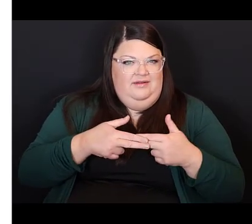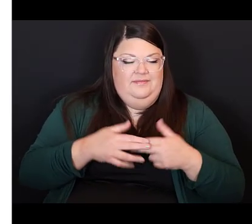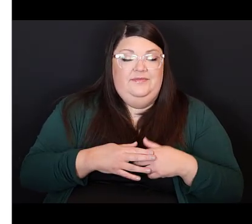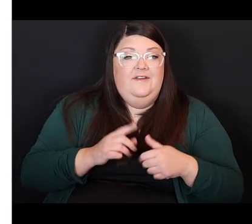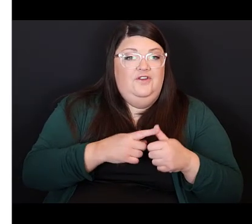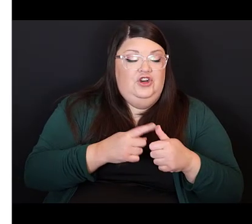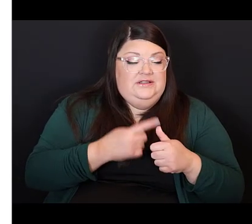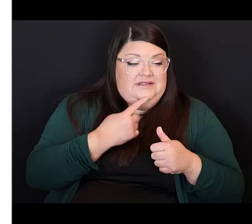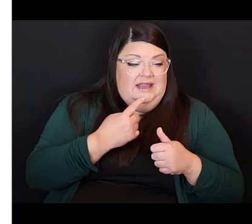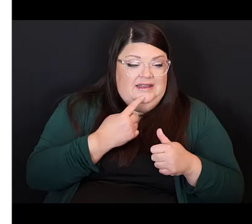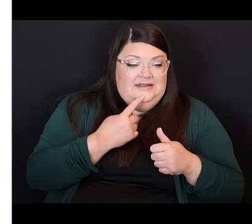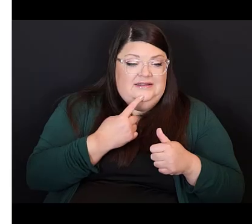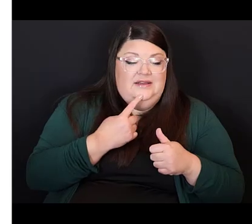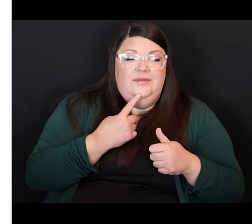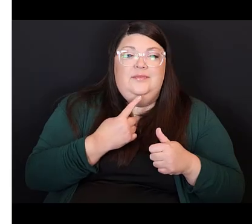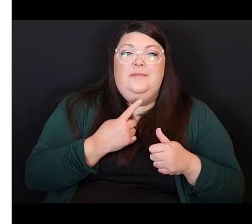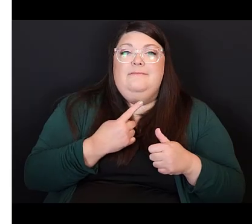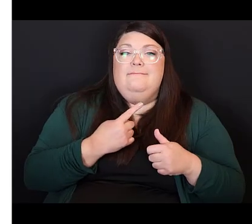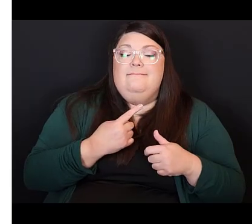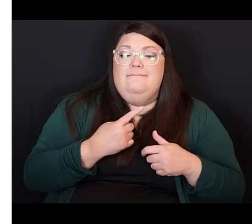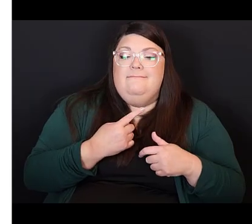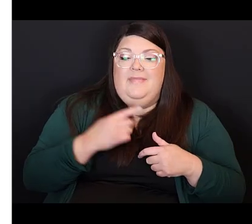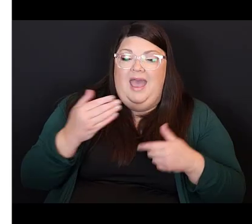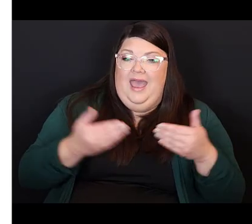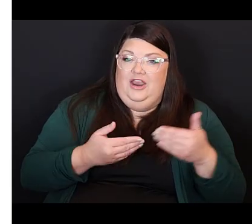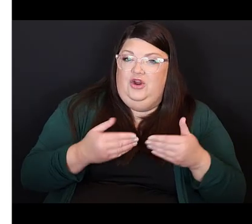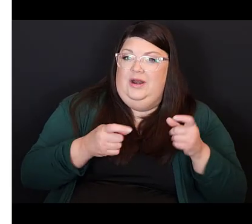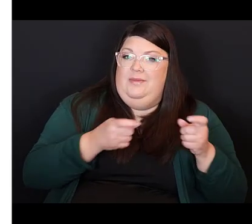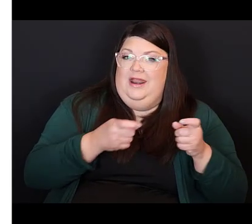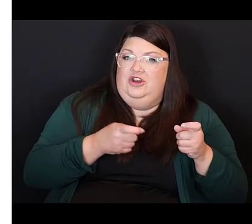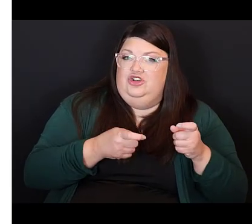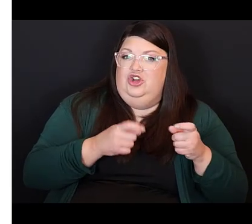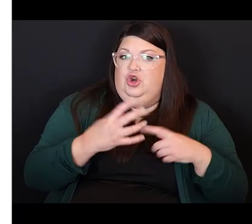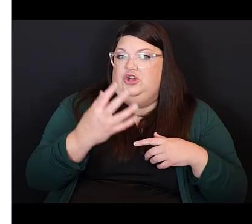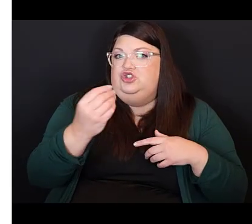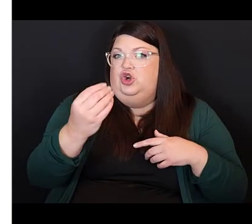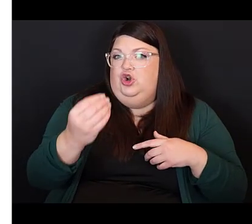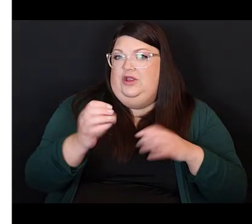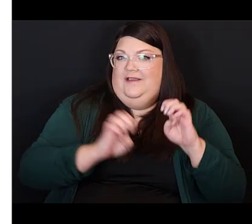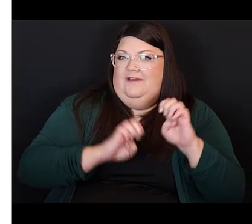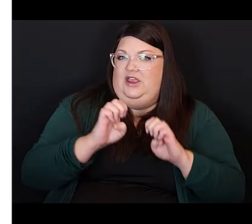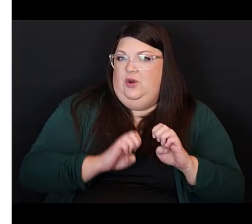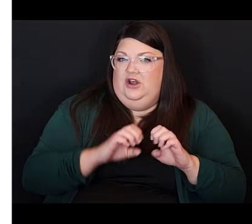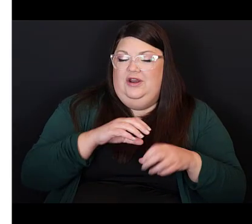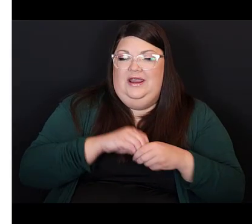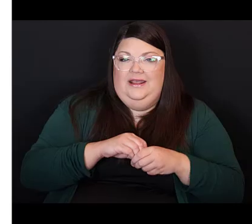The first is, “Hire and Manage your External Evaluator”, in the Administration for Children